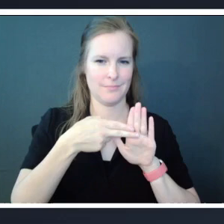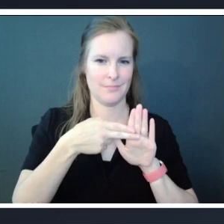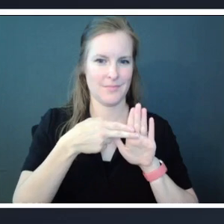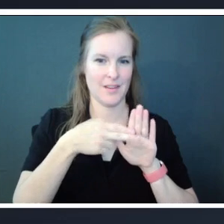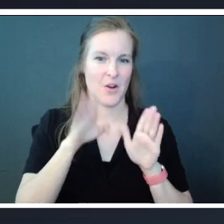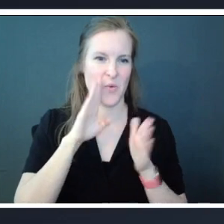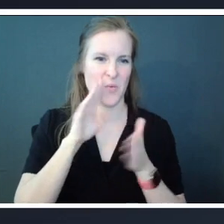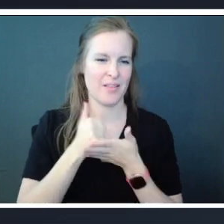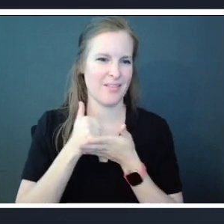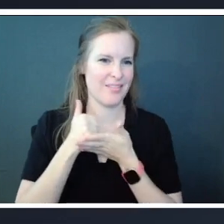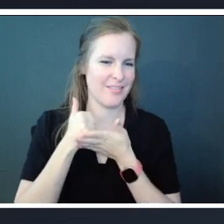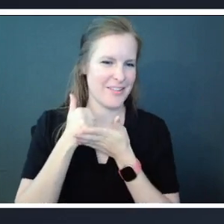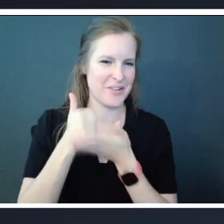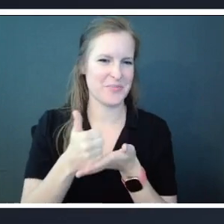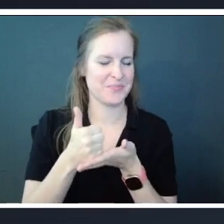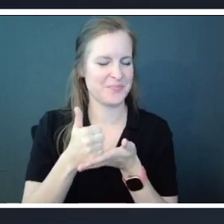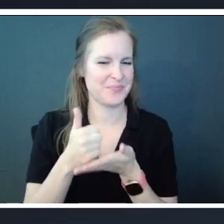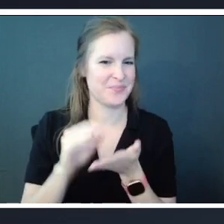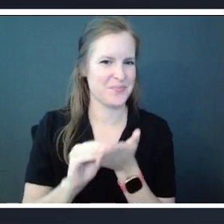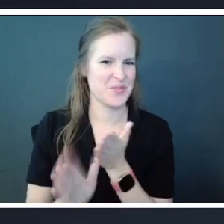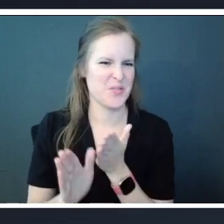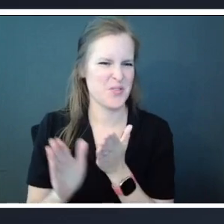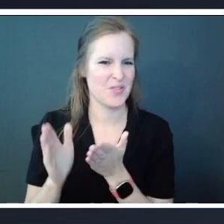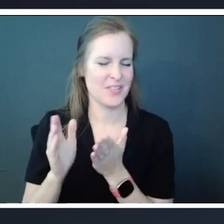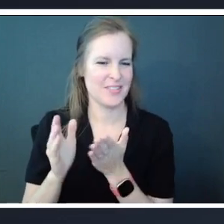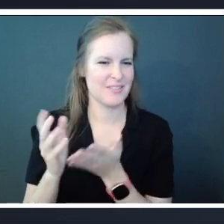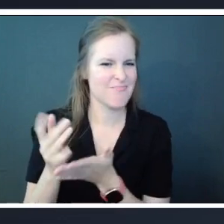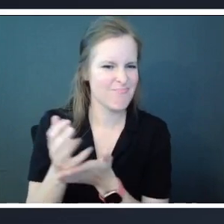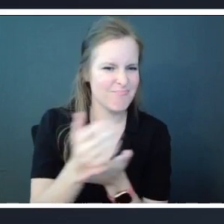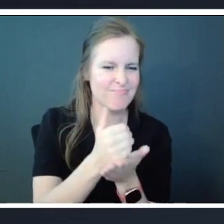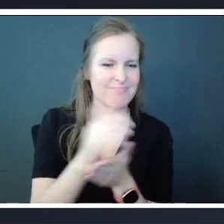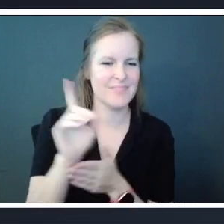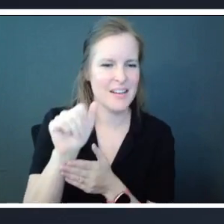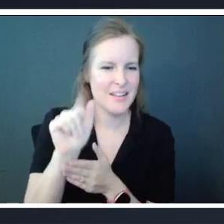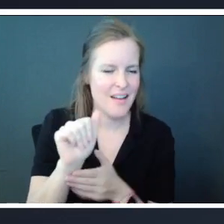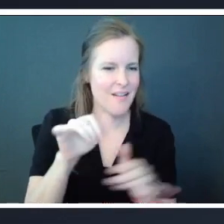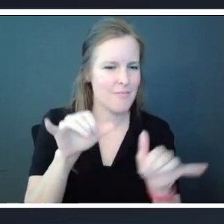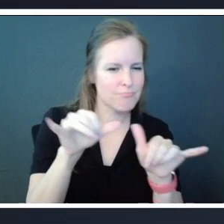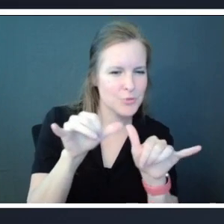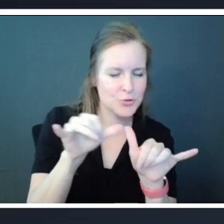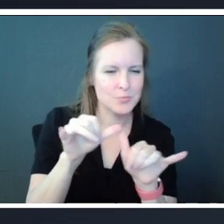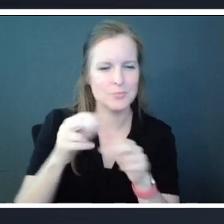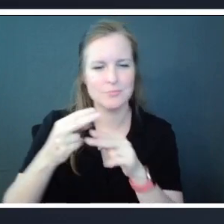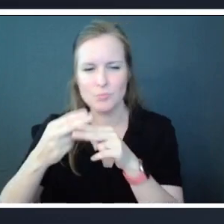down their scientific data as far as measurements and weights and learn about how we track and study